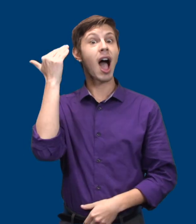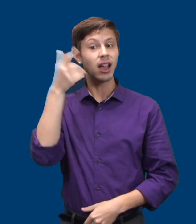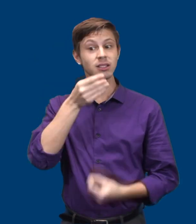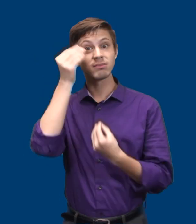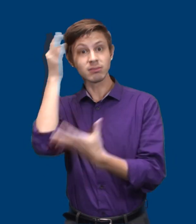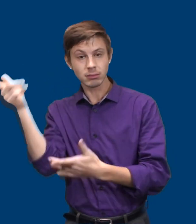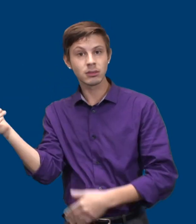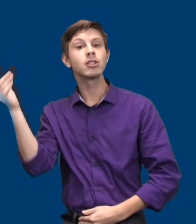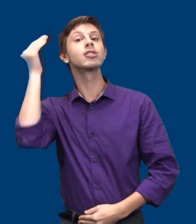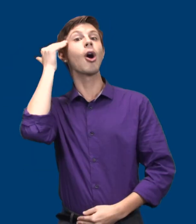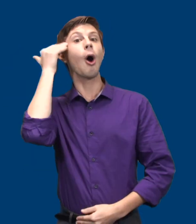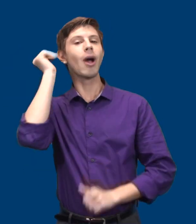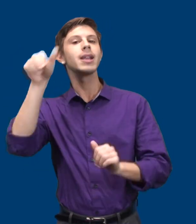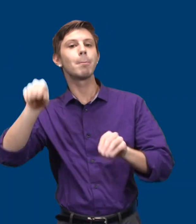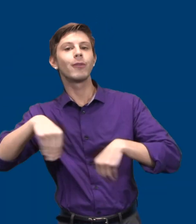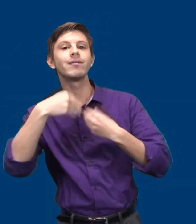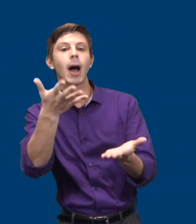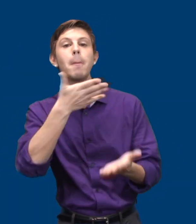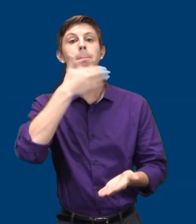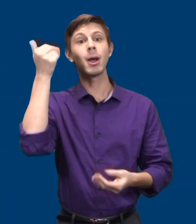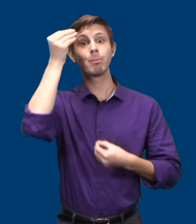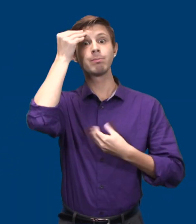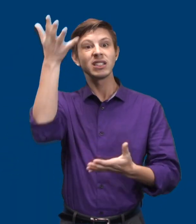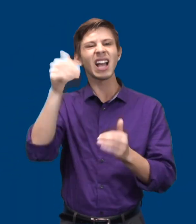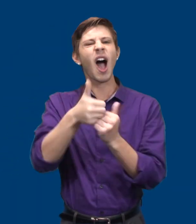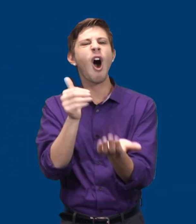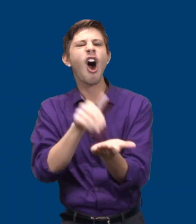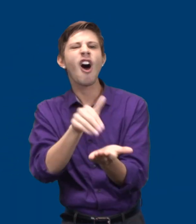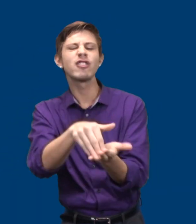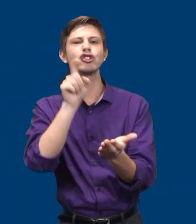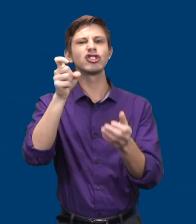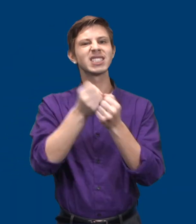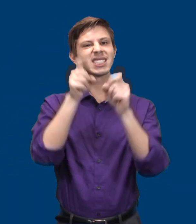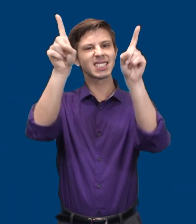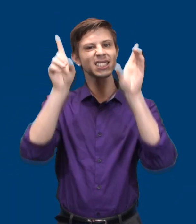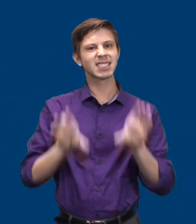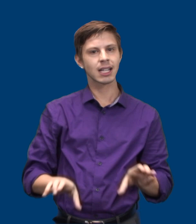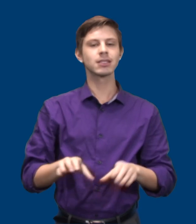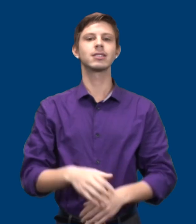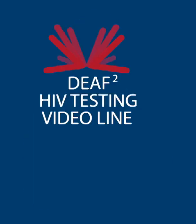because they will let you know how often you need to get tested.